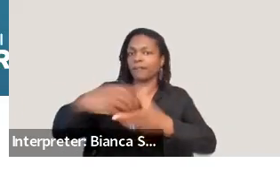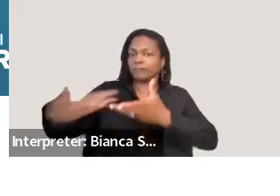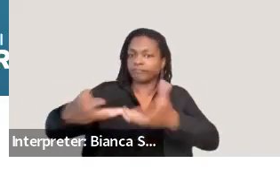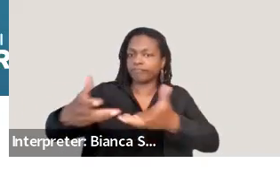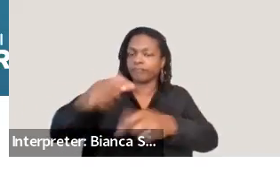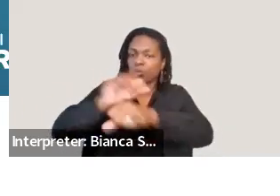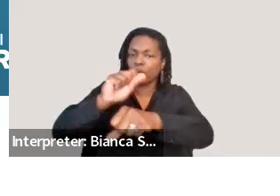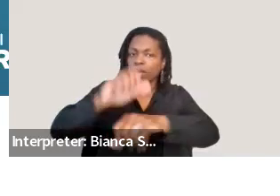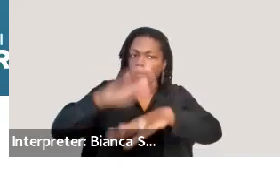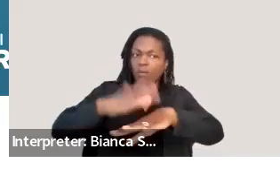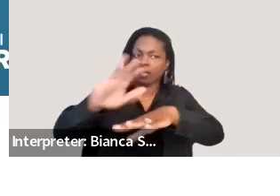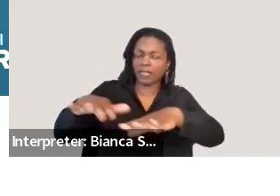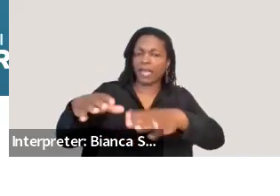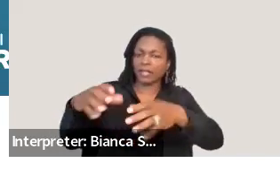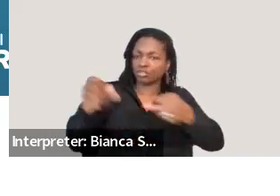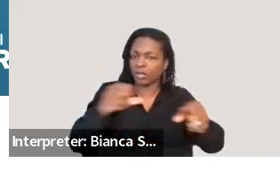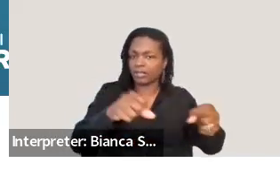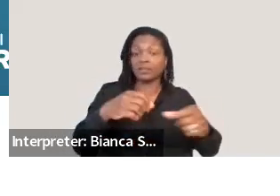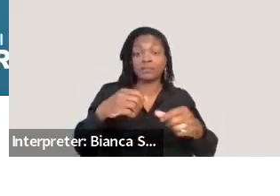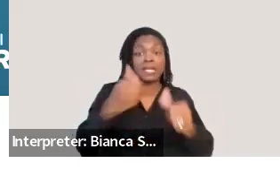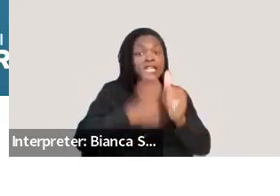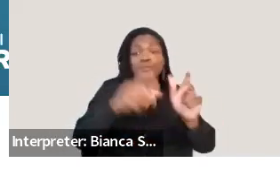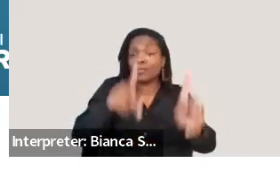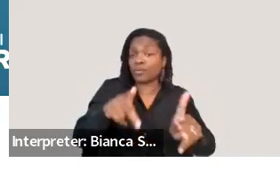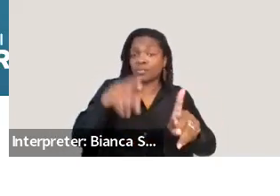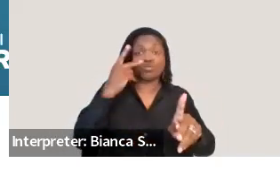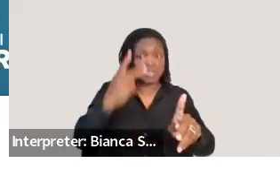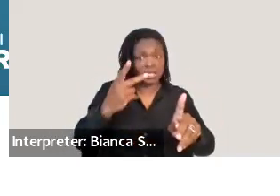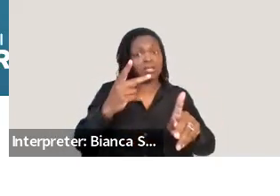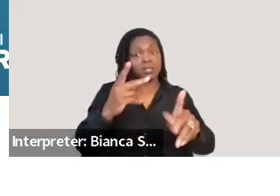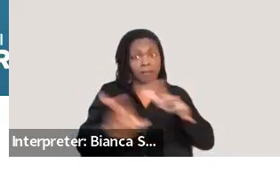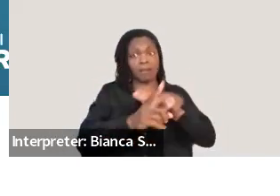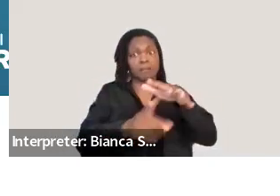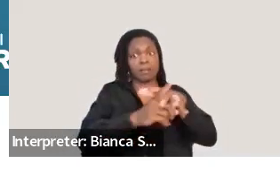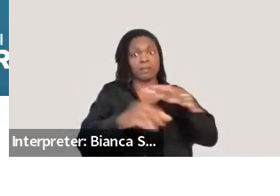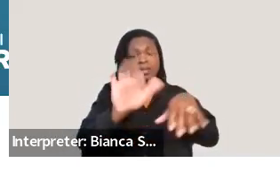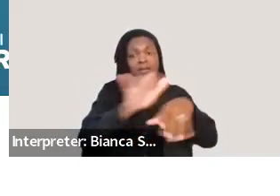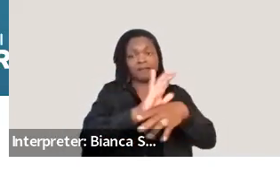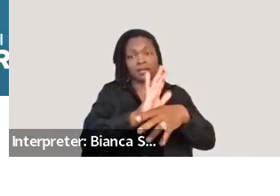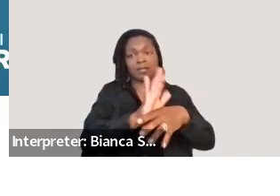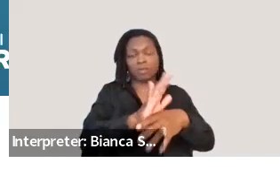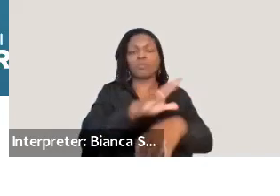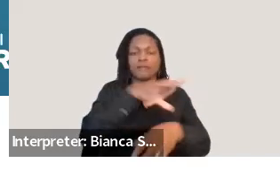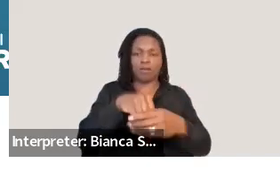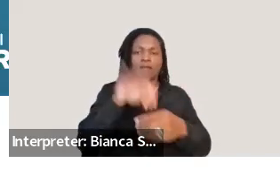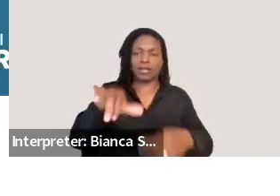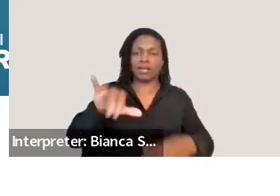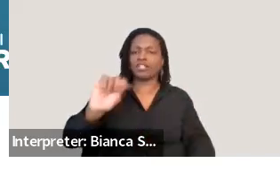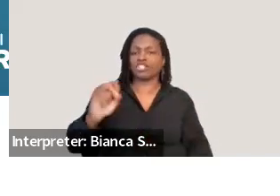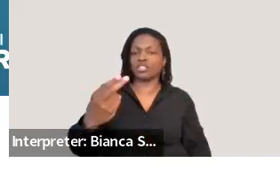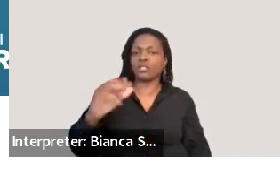Everyone that you've seen in the video is a part of one of those. Right. So All of the work groups are open to the public.